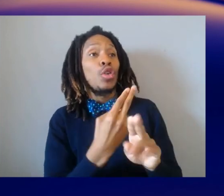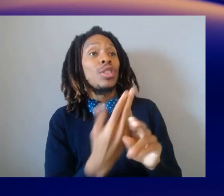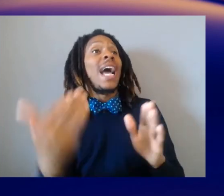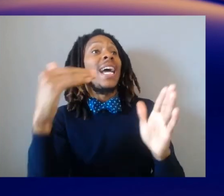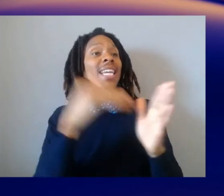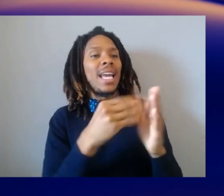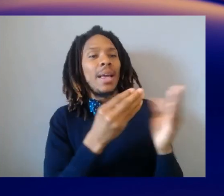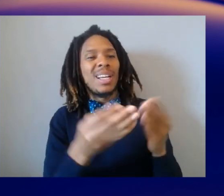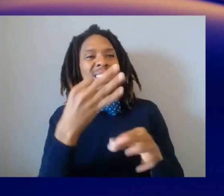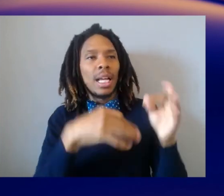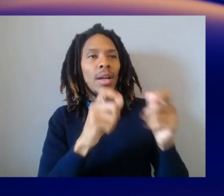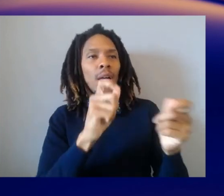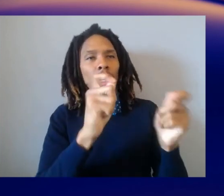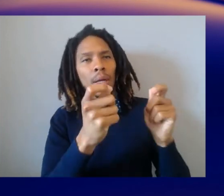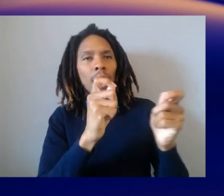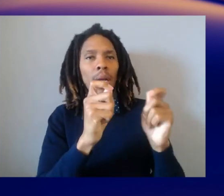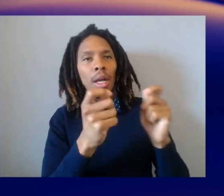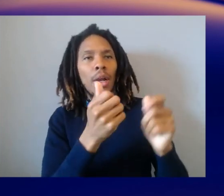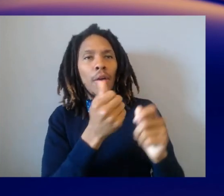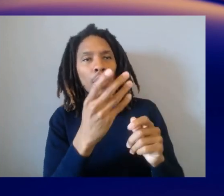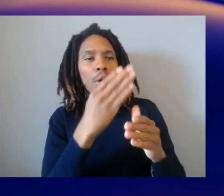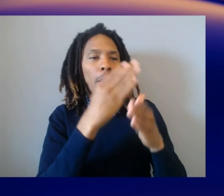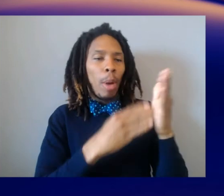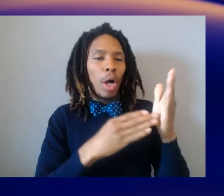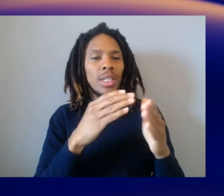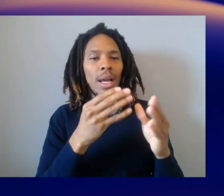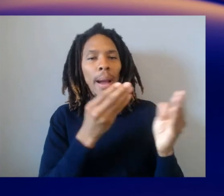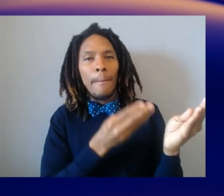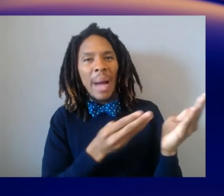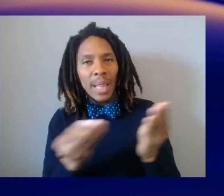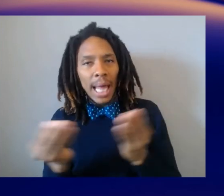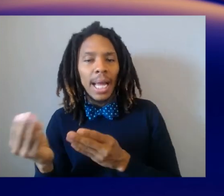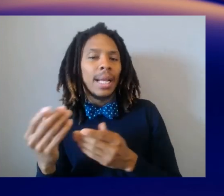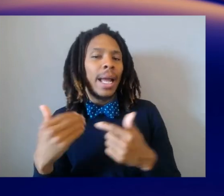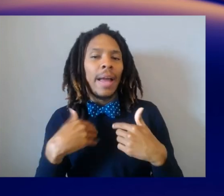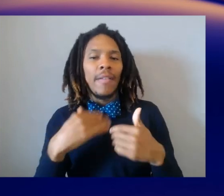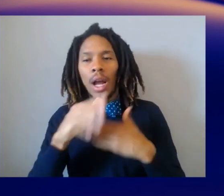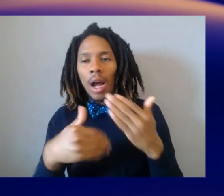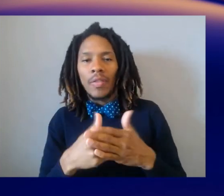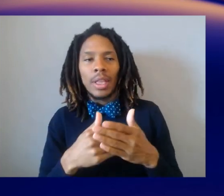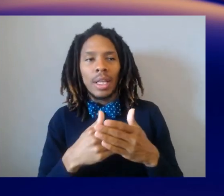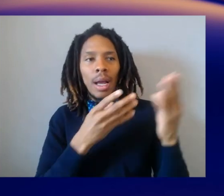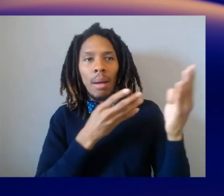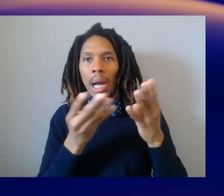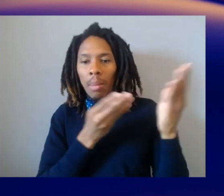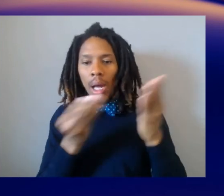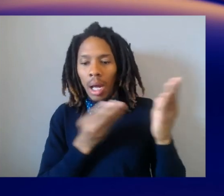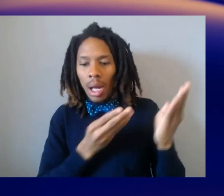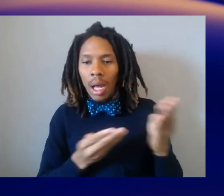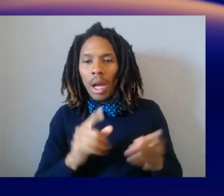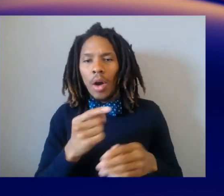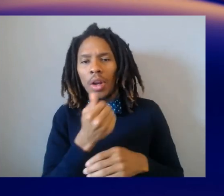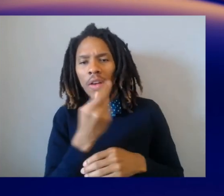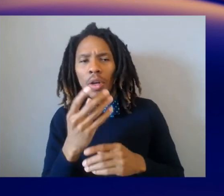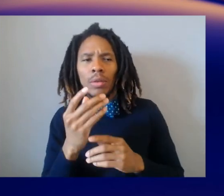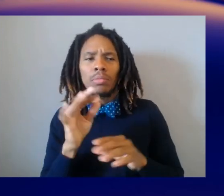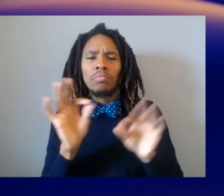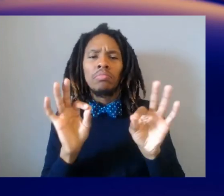instead of having to just tweak a few parts of the pipeline and have all these you know, pipelines out there with only a few minor changes in them. Oh.